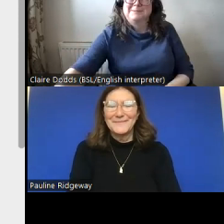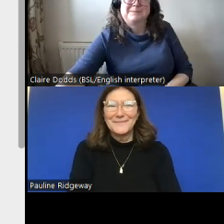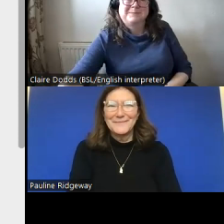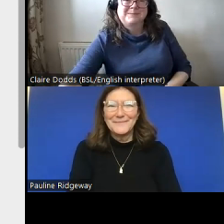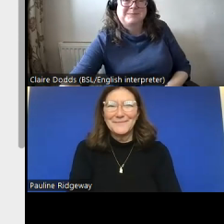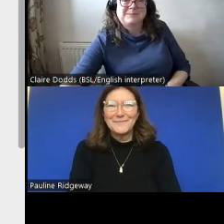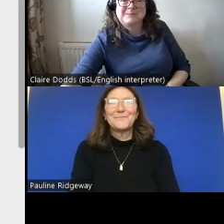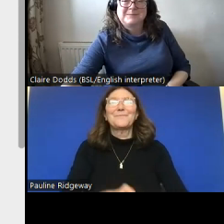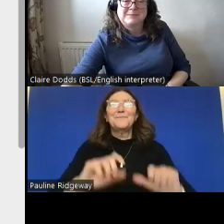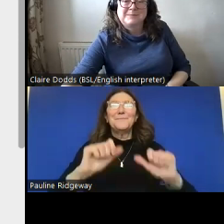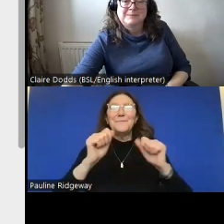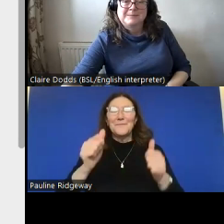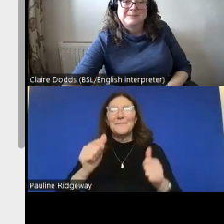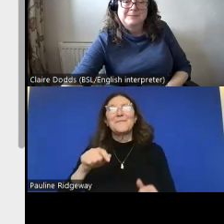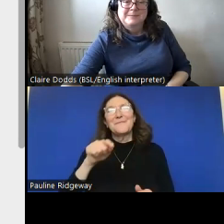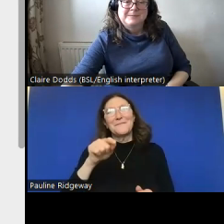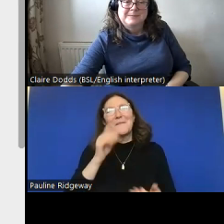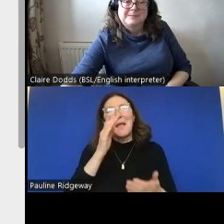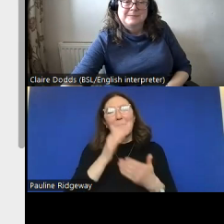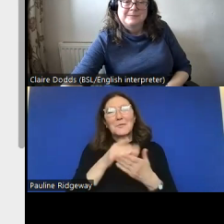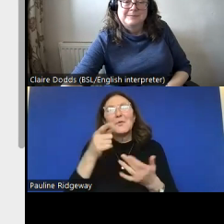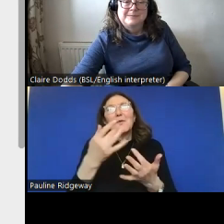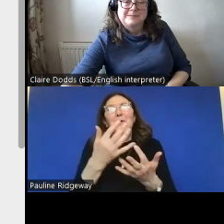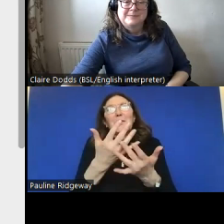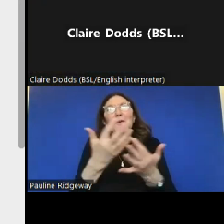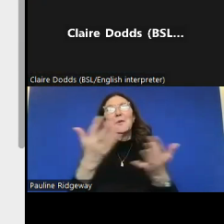I'm sure you'll have loads of questions about this as we go through. Let's go to the Q&A, Dean.